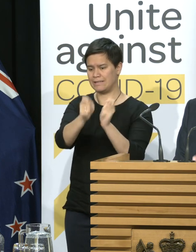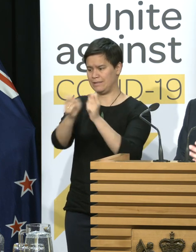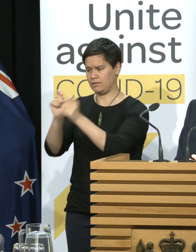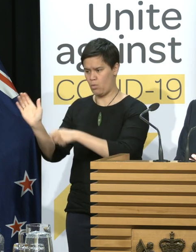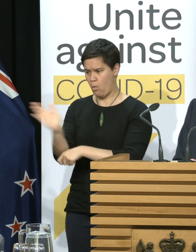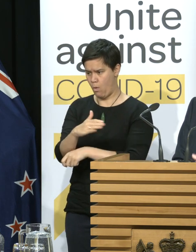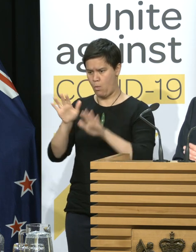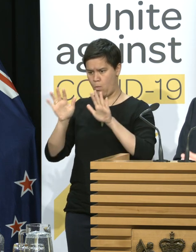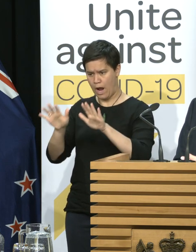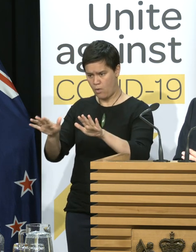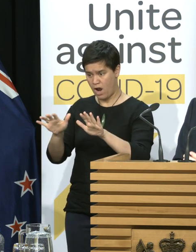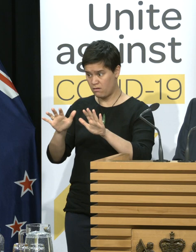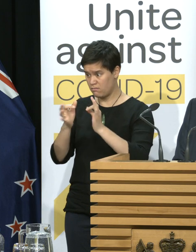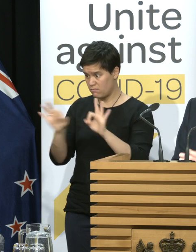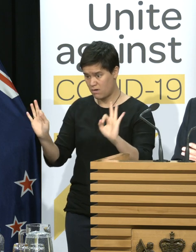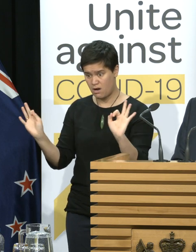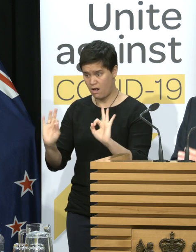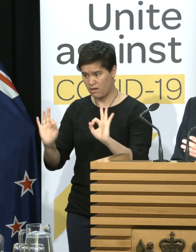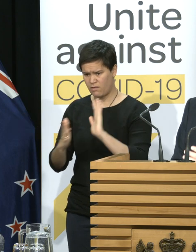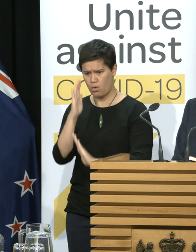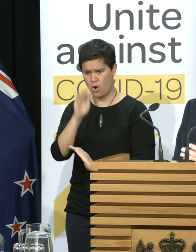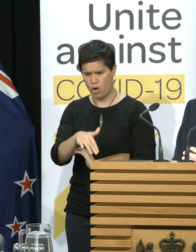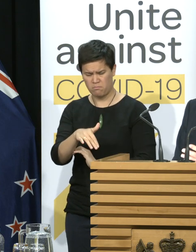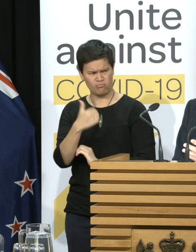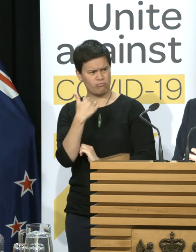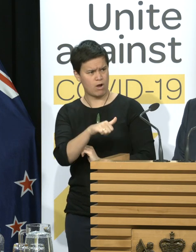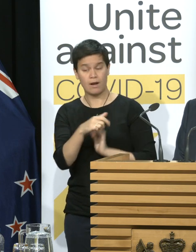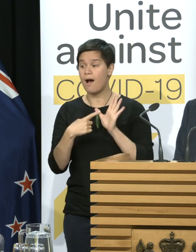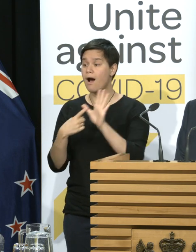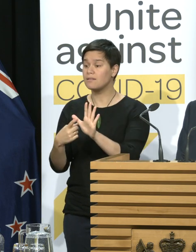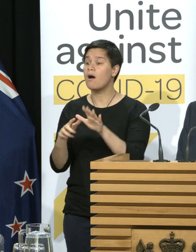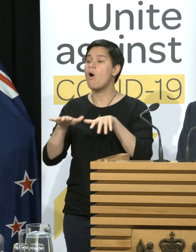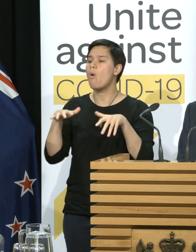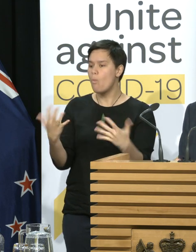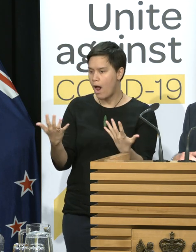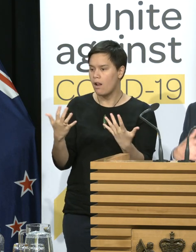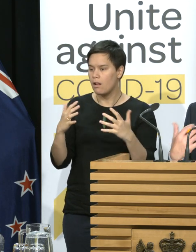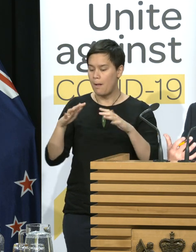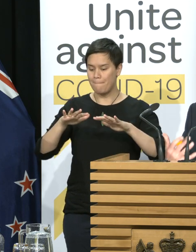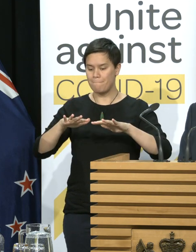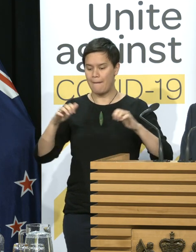But the public health units are now-- we've had a year of doing this, and a large number of our public health units have had experience